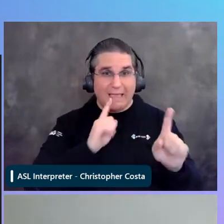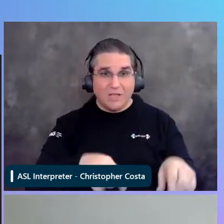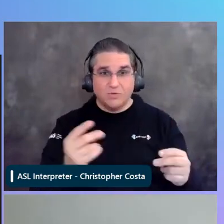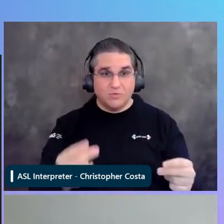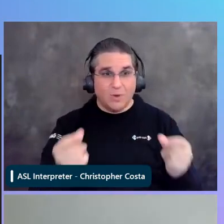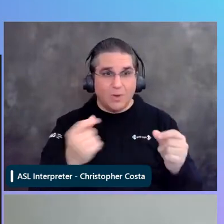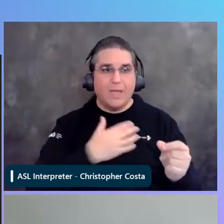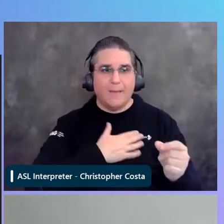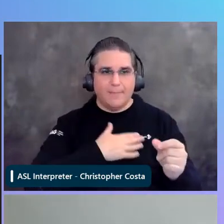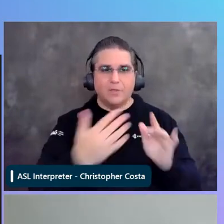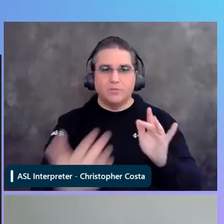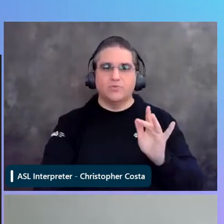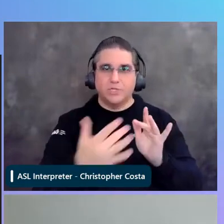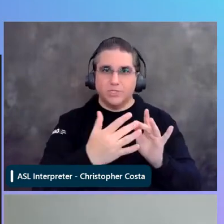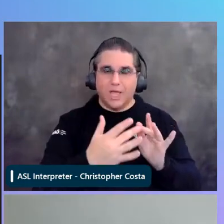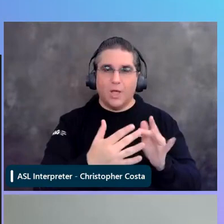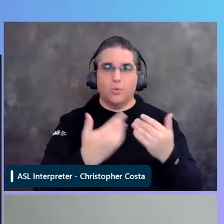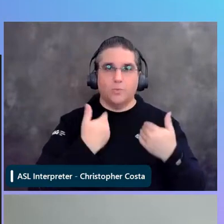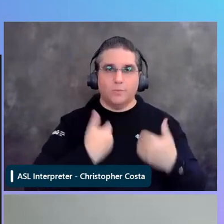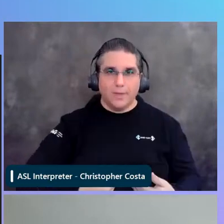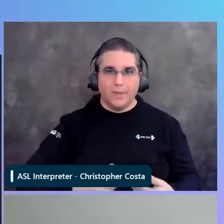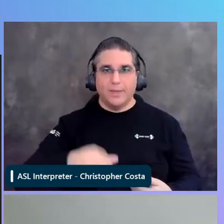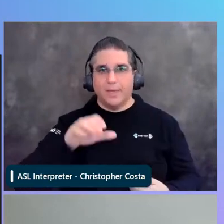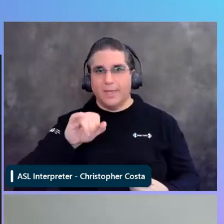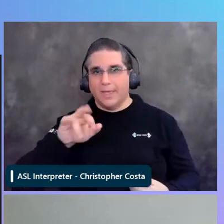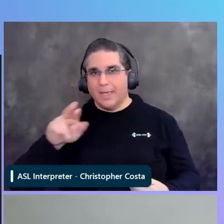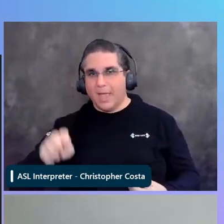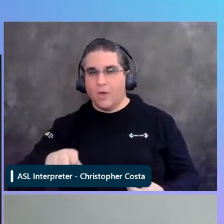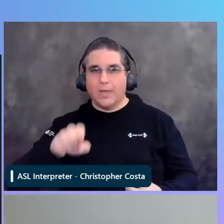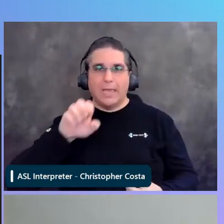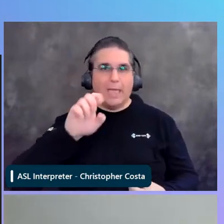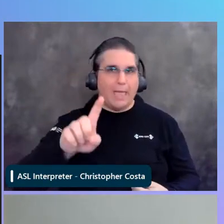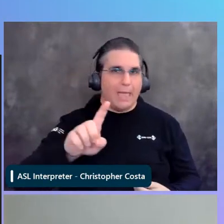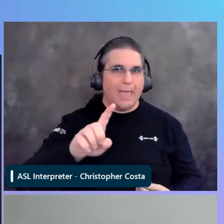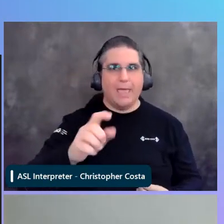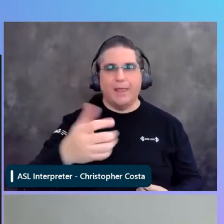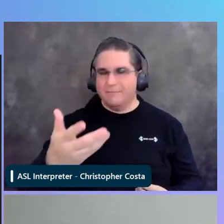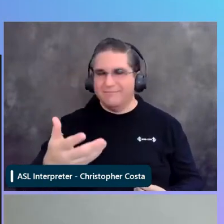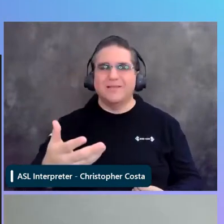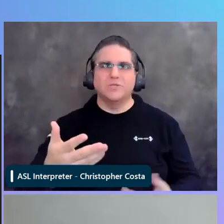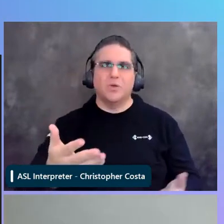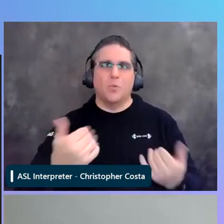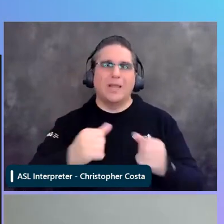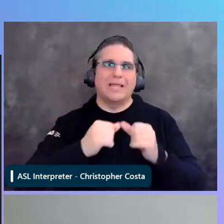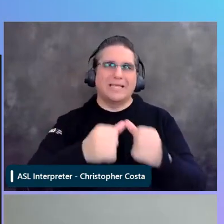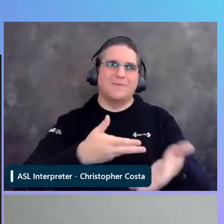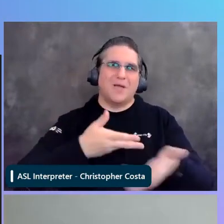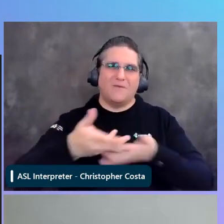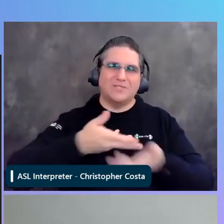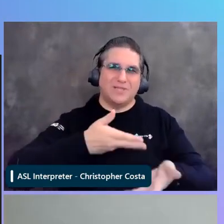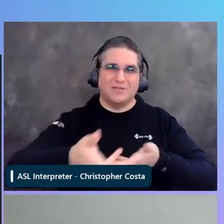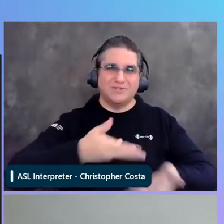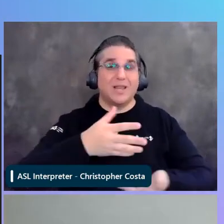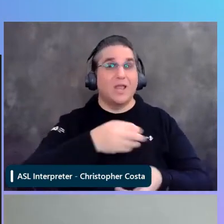to reach out to Carrie or myself afterward. Let's keep the conversation going and remember